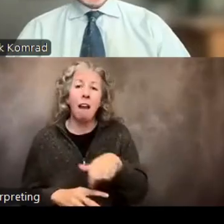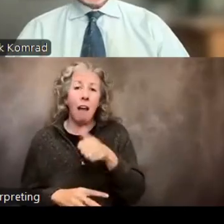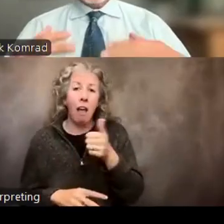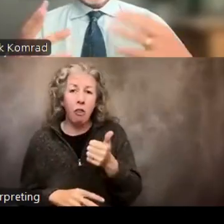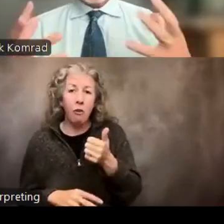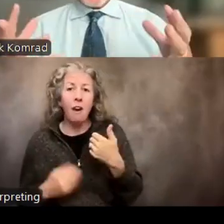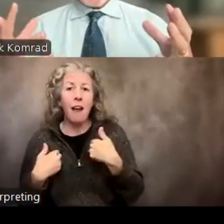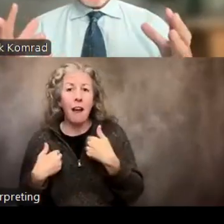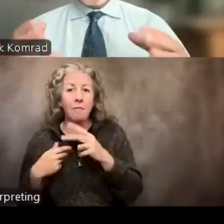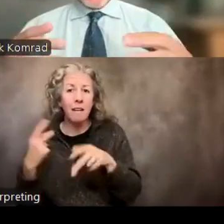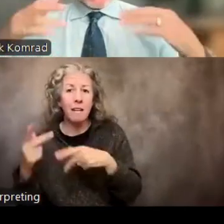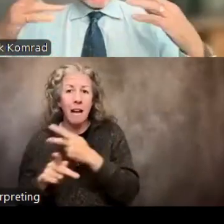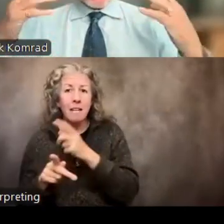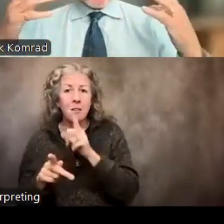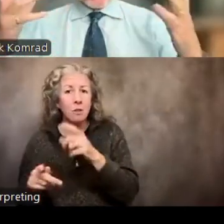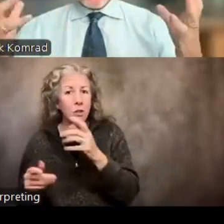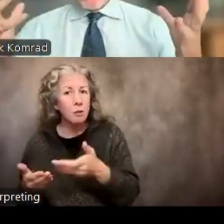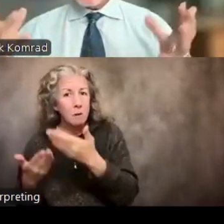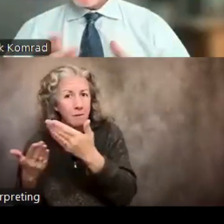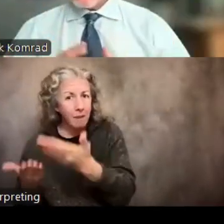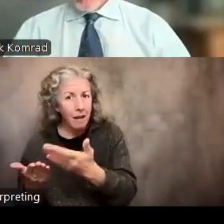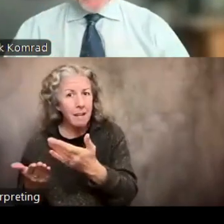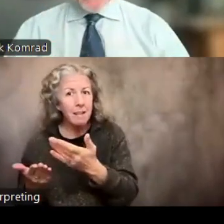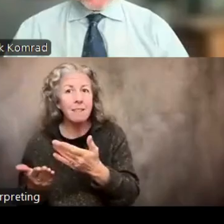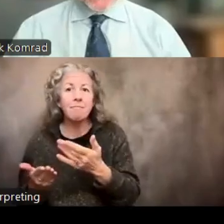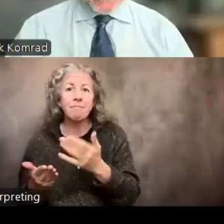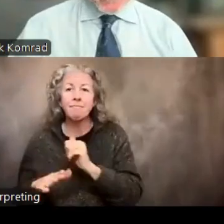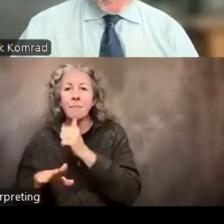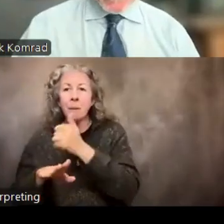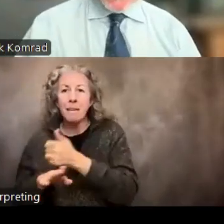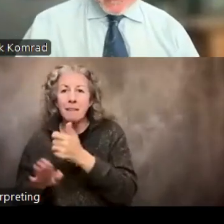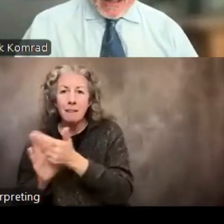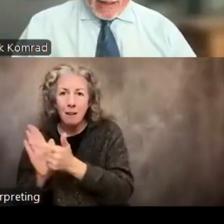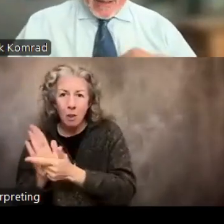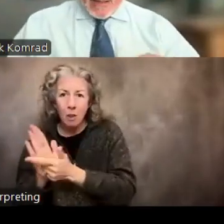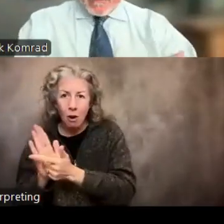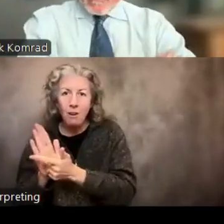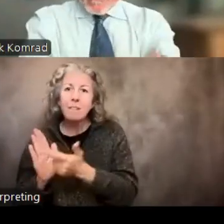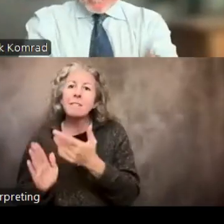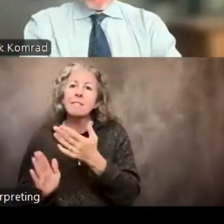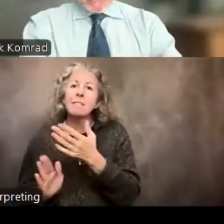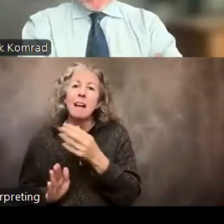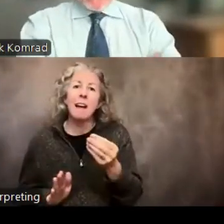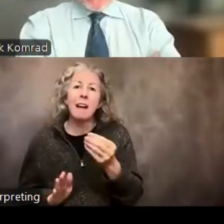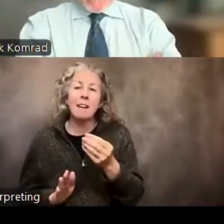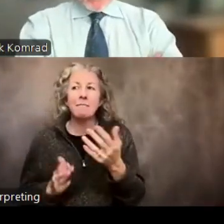should provide on the basis of both these laws as well as our